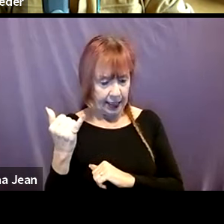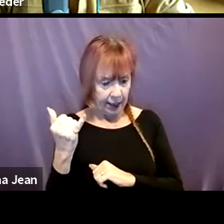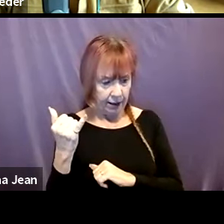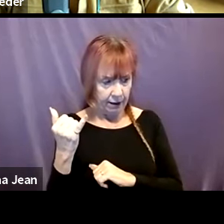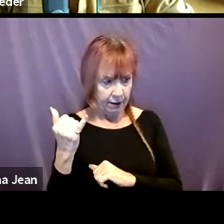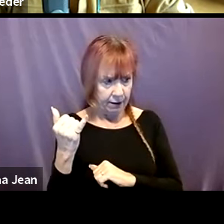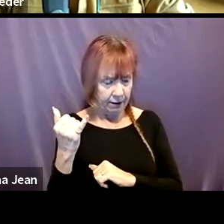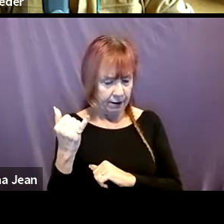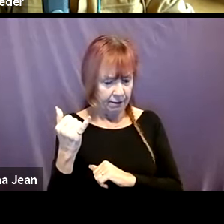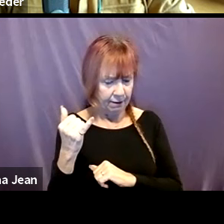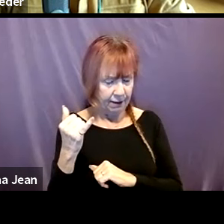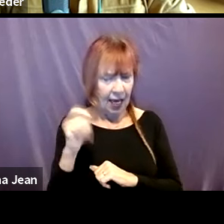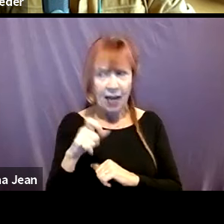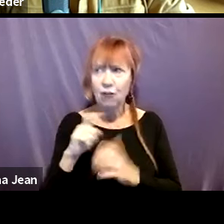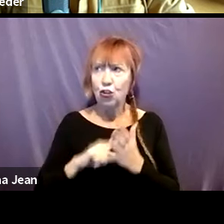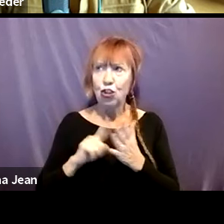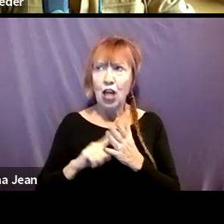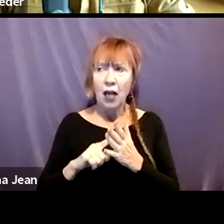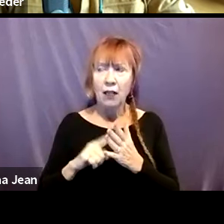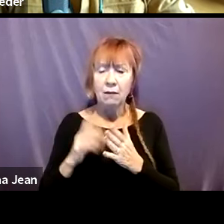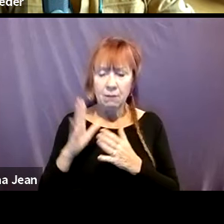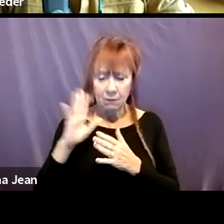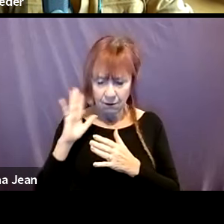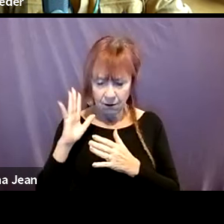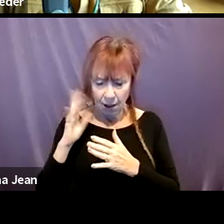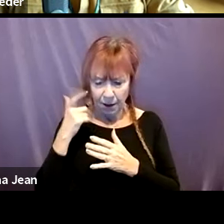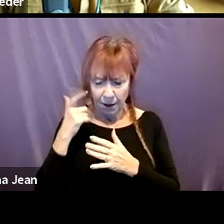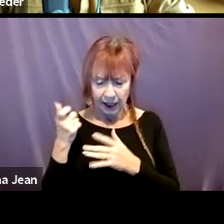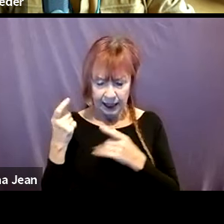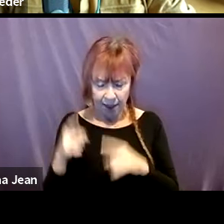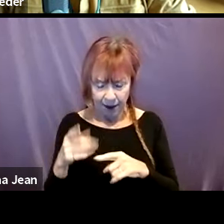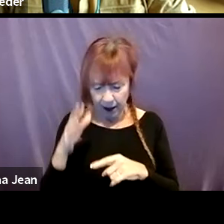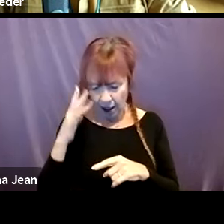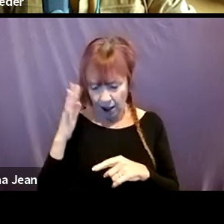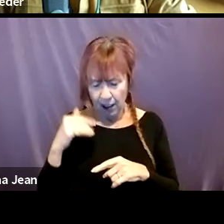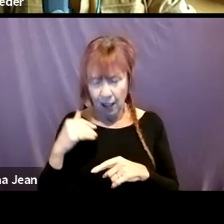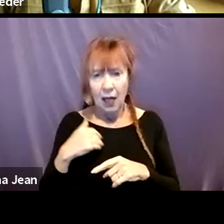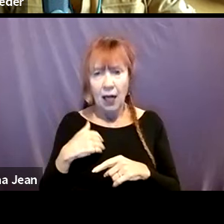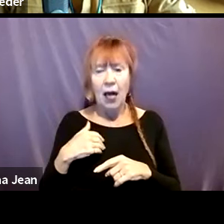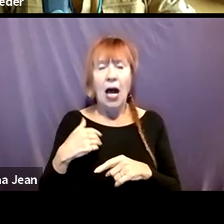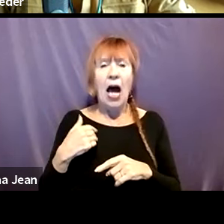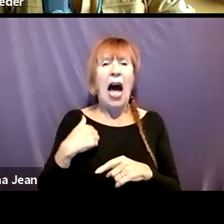But what had happened was, you know, back then, I had a writing partner,